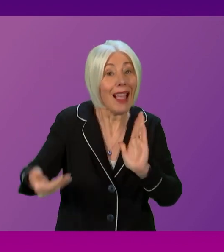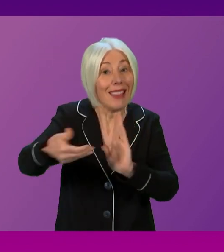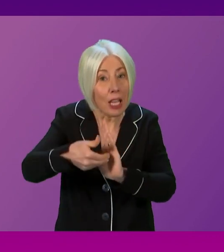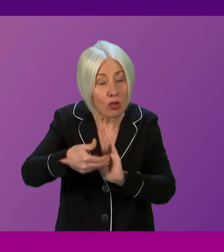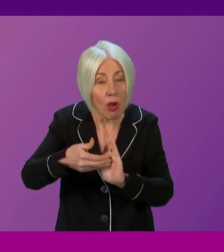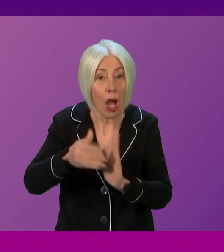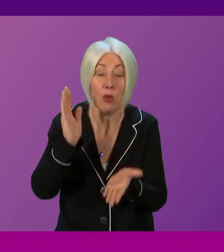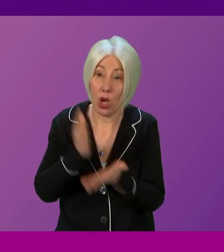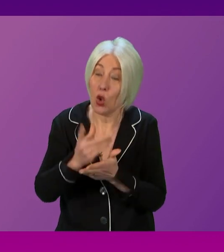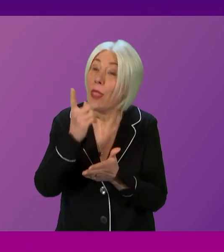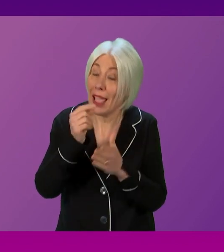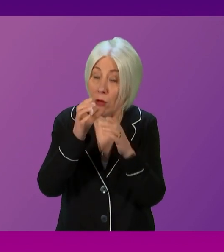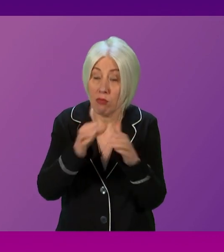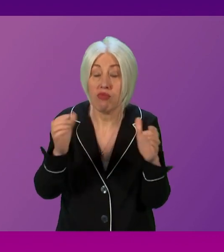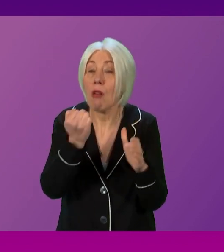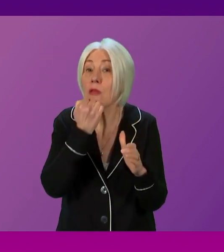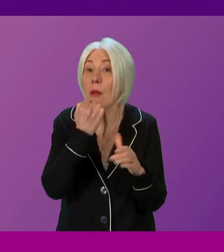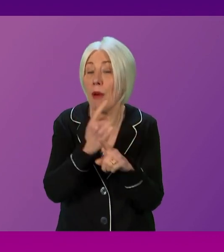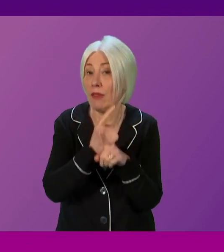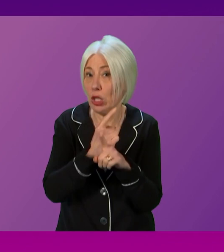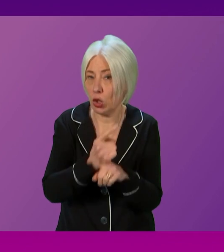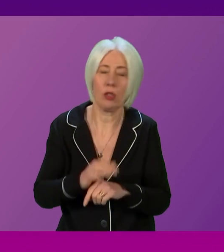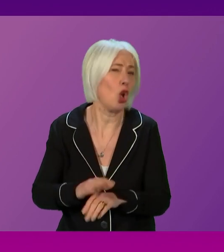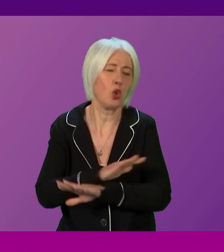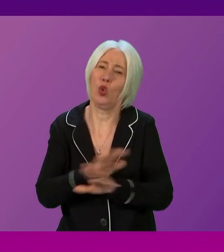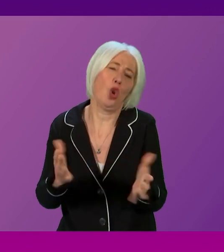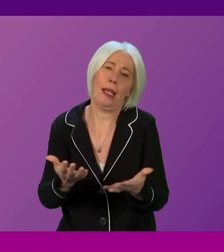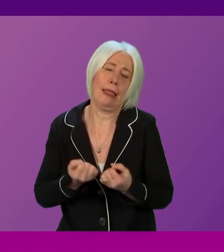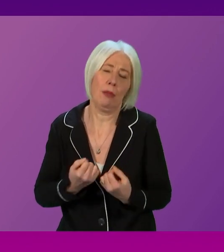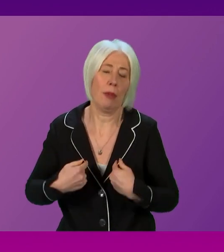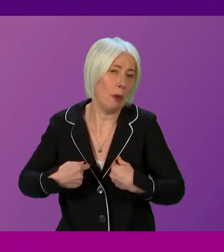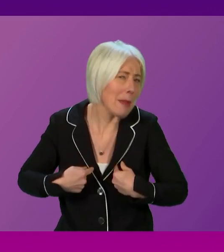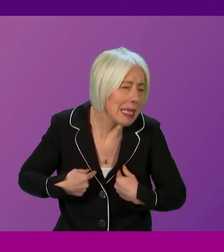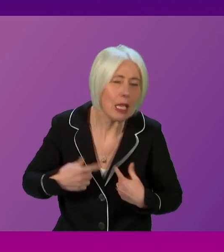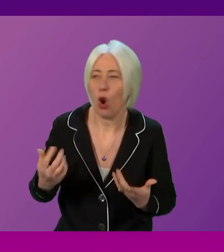deliver that. It would not be acceptable to me or the Scottish Government to see